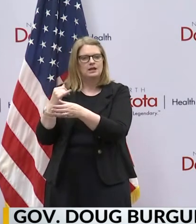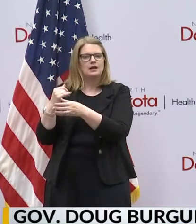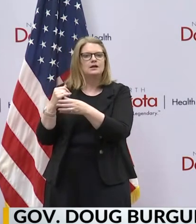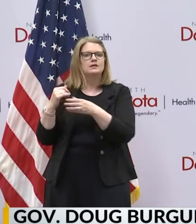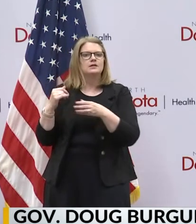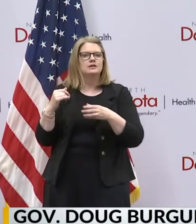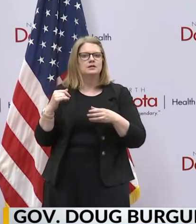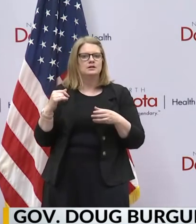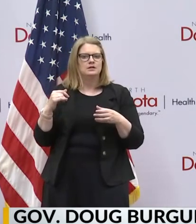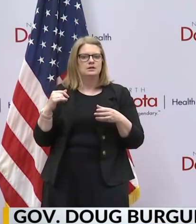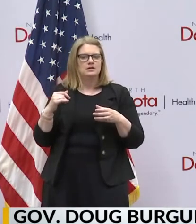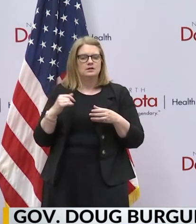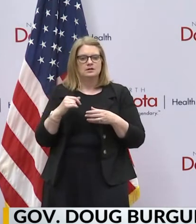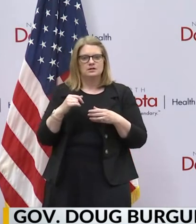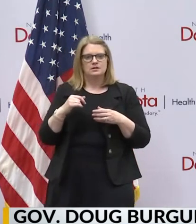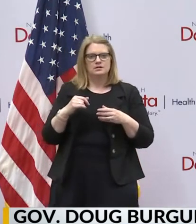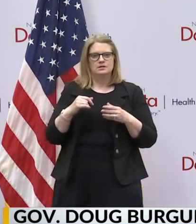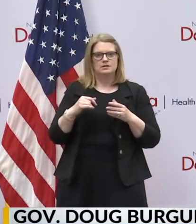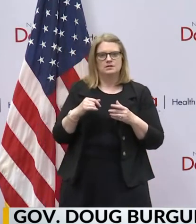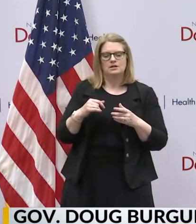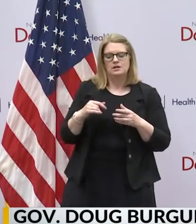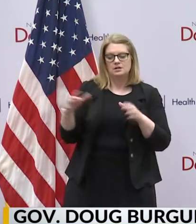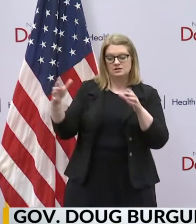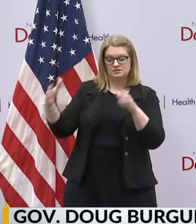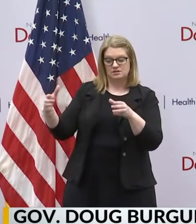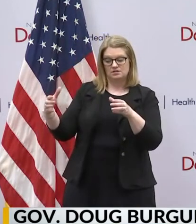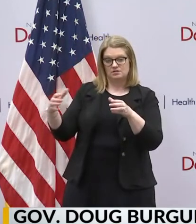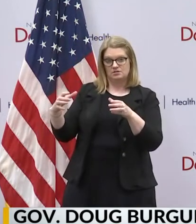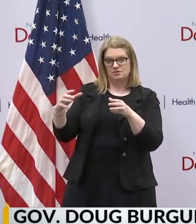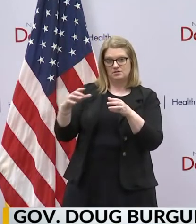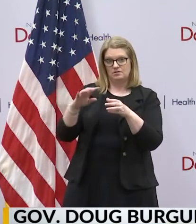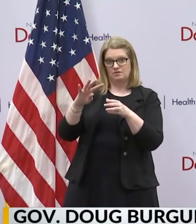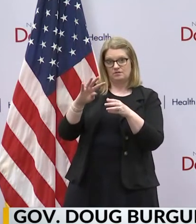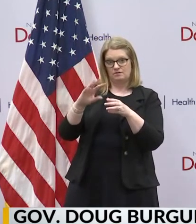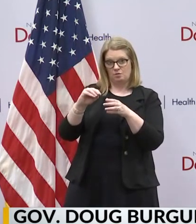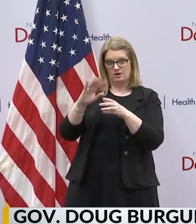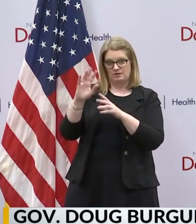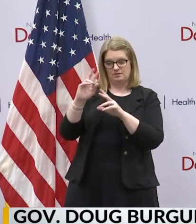TO PROVIDE AN ANSWER, SO LET'S JUST START OUT AND SAY THAT 40%